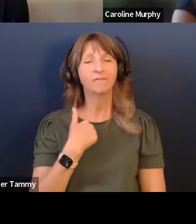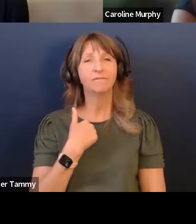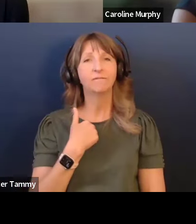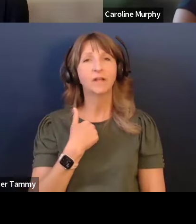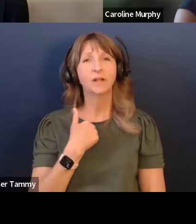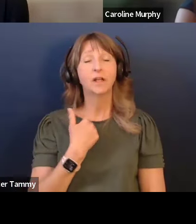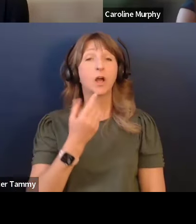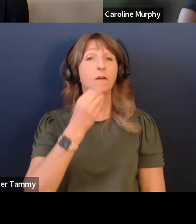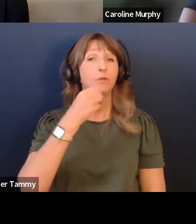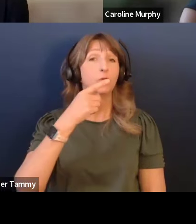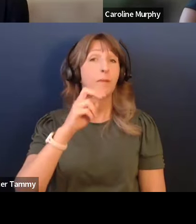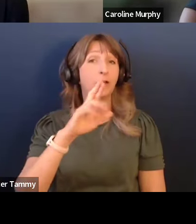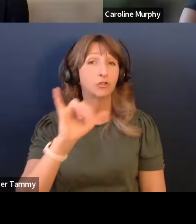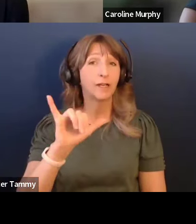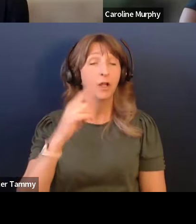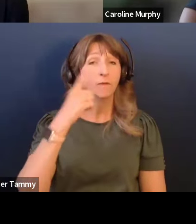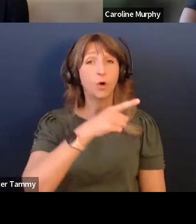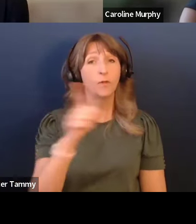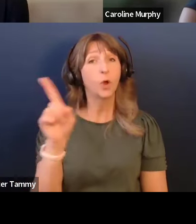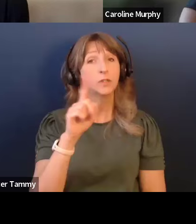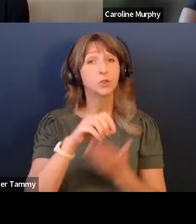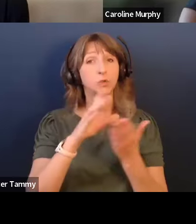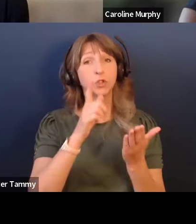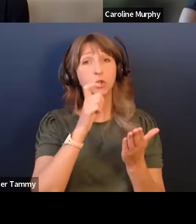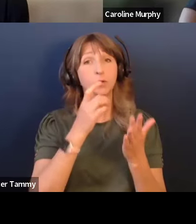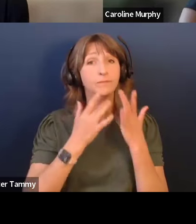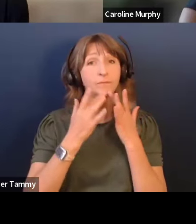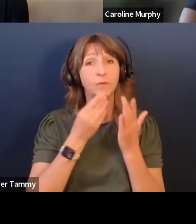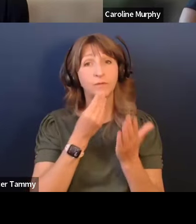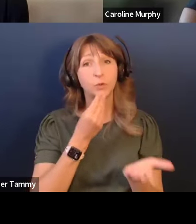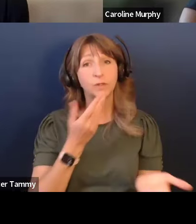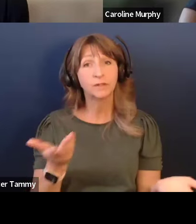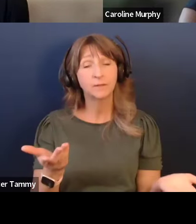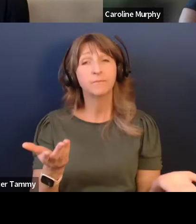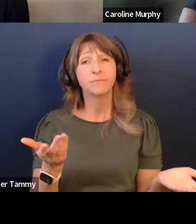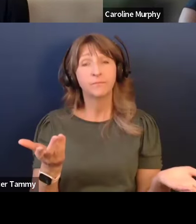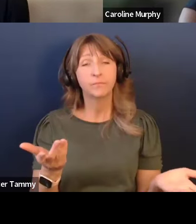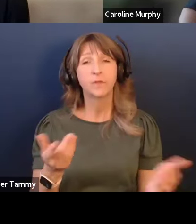a food pantry for students experiencing food insecurity and they have a lot of different